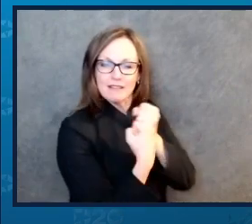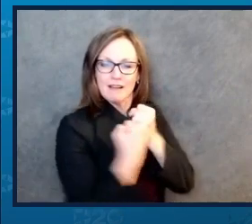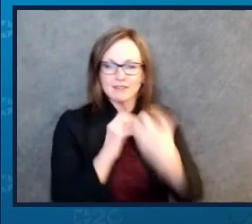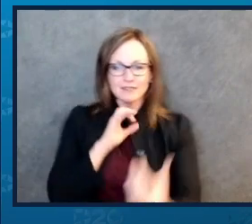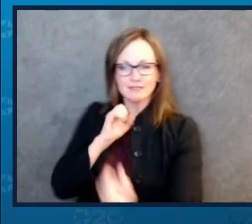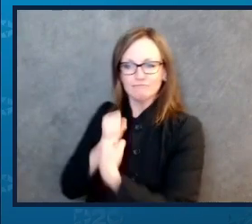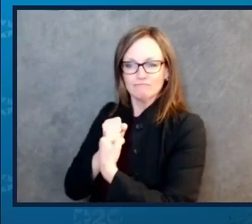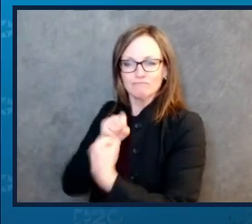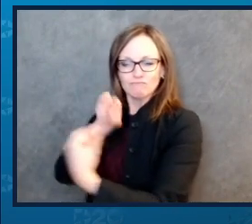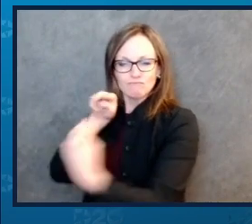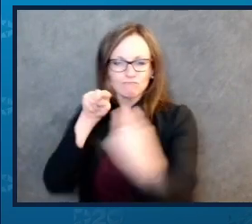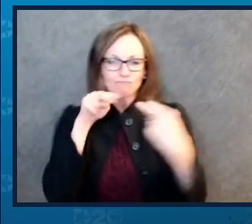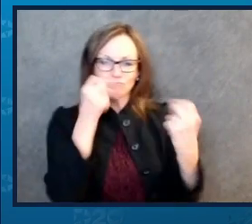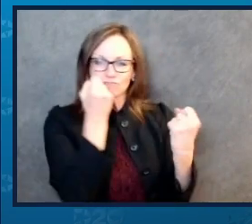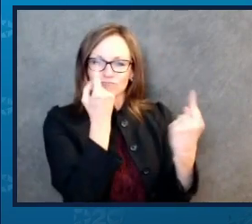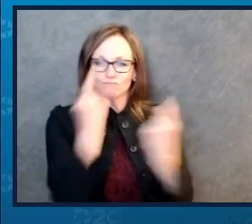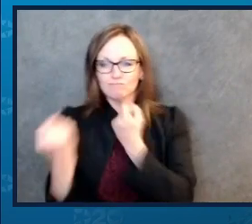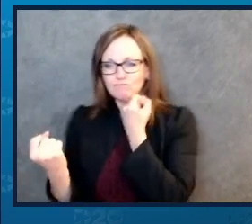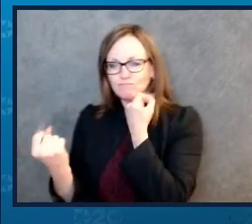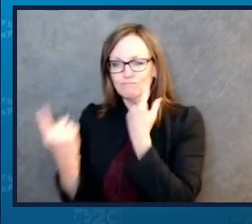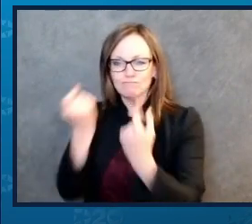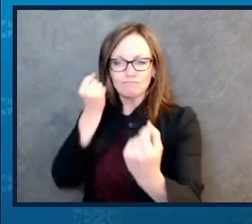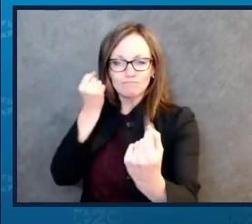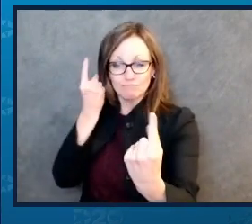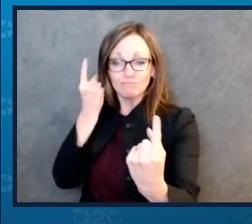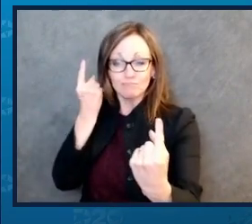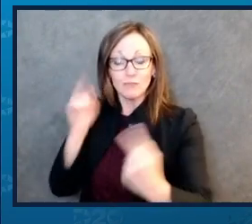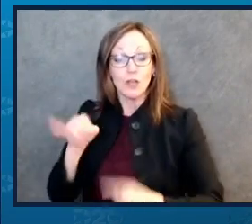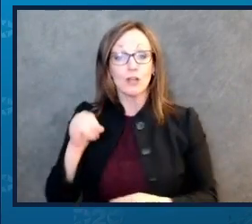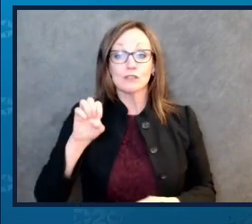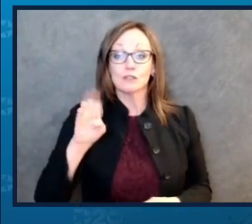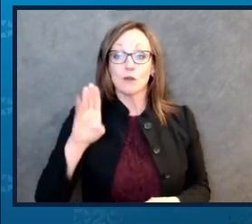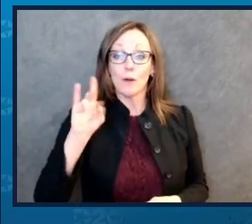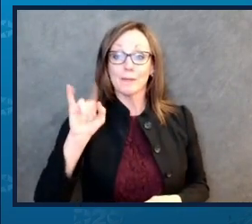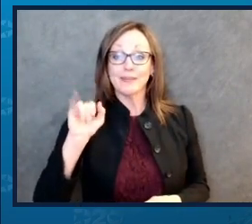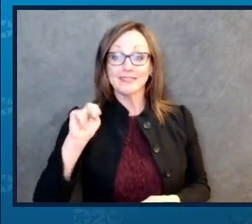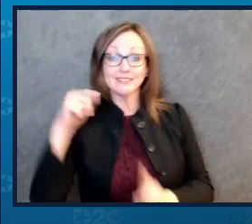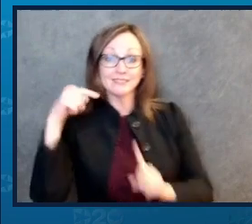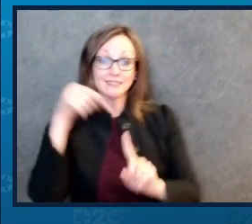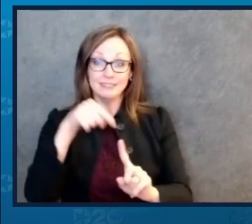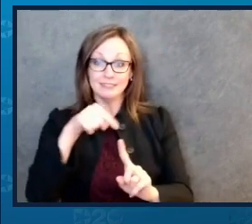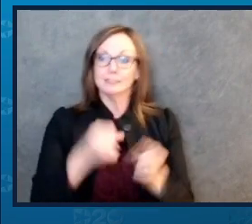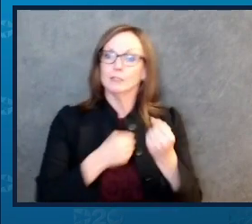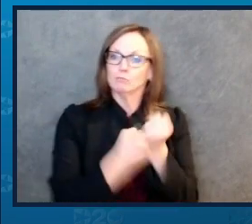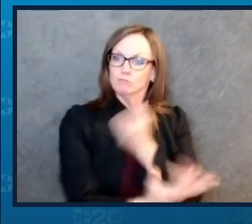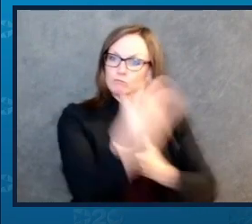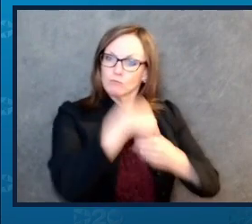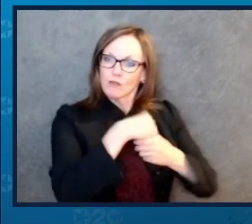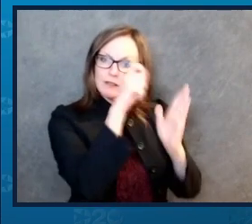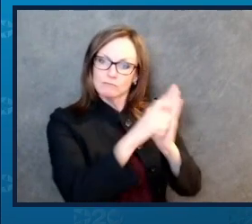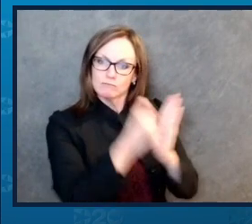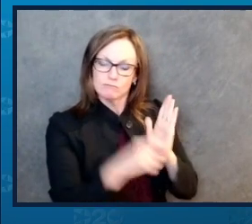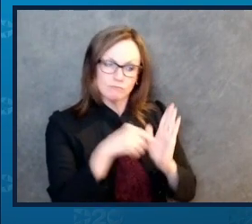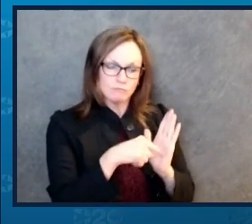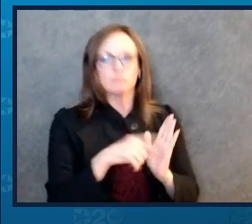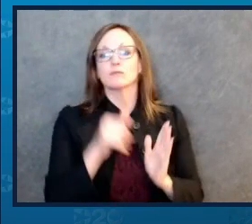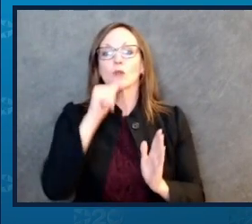AGAINST WOMEN'S AC, TO BUILDING A SOCIETY WHERE FAIRNESS AND EQUALITY AND OPPORTUNITY APPLIES